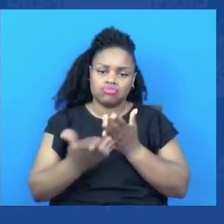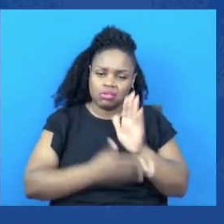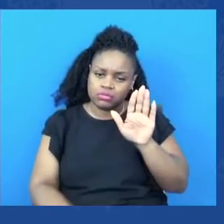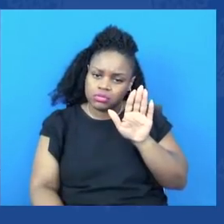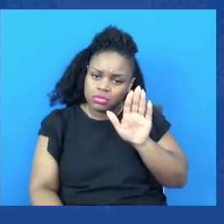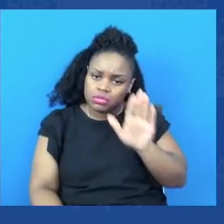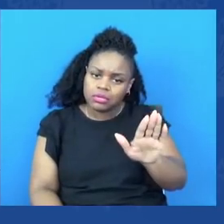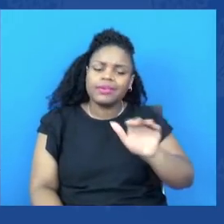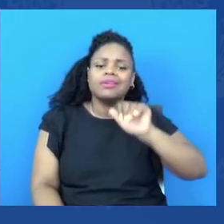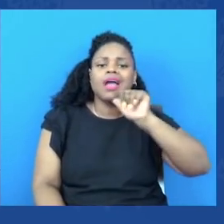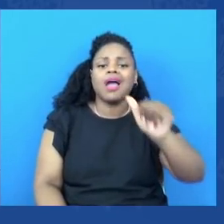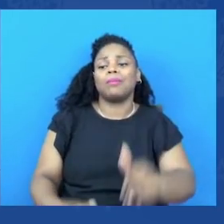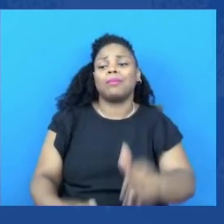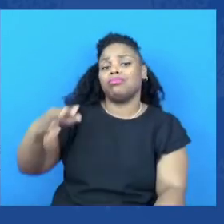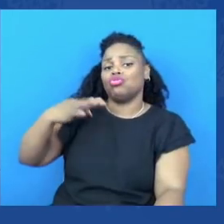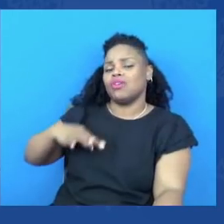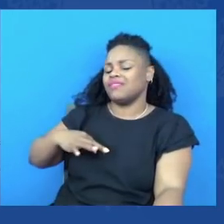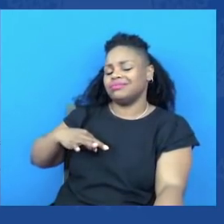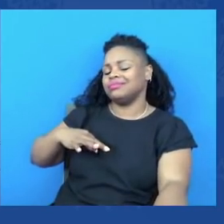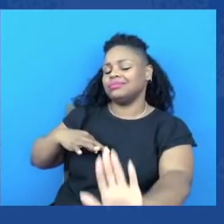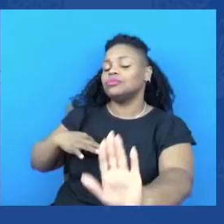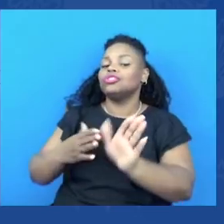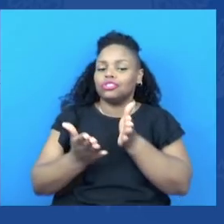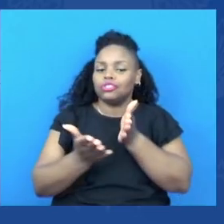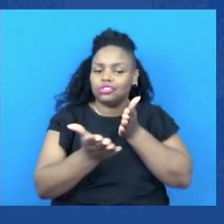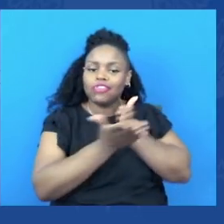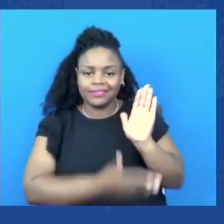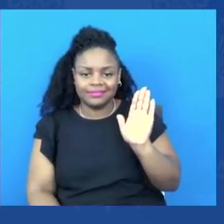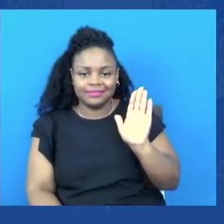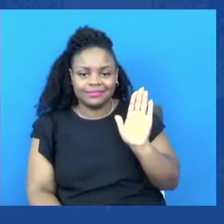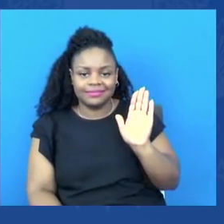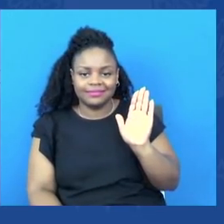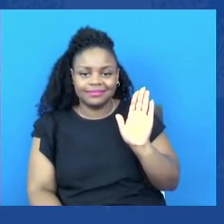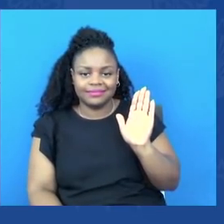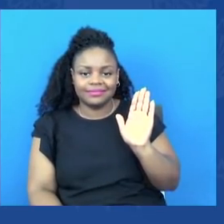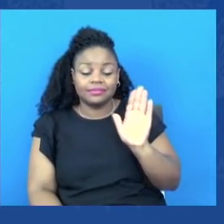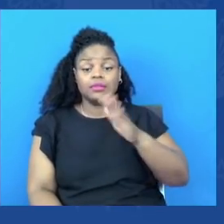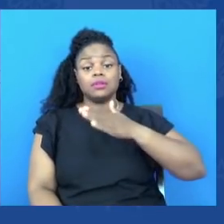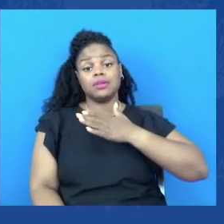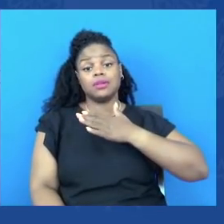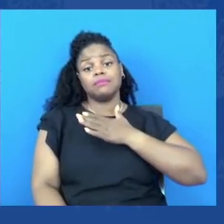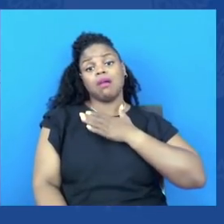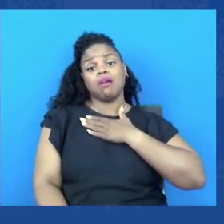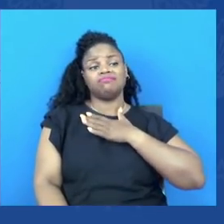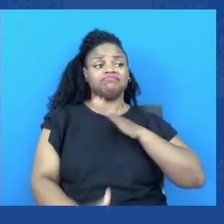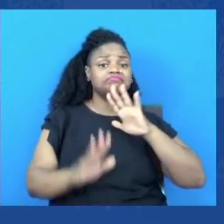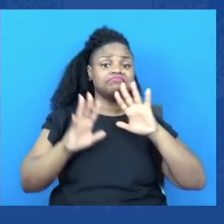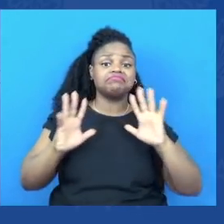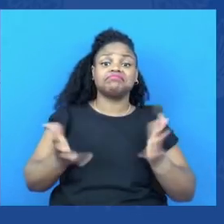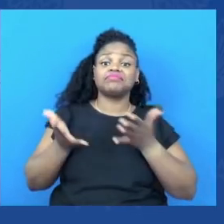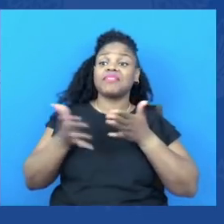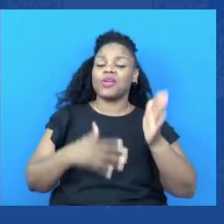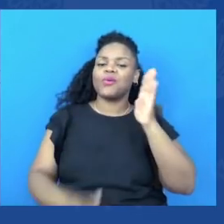and get us even closer to that reality. And the American people support it by overwhelming bipartisan margins.